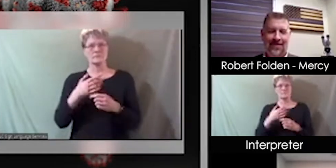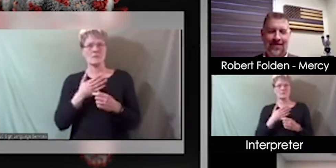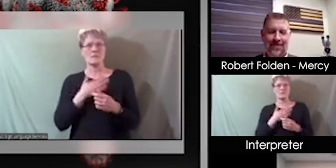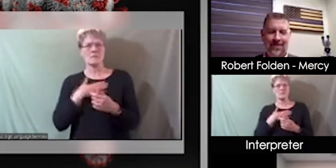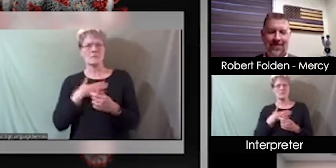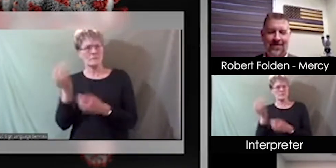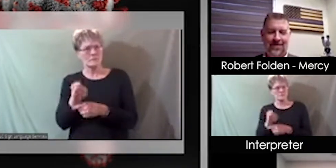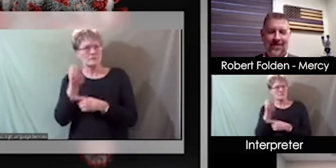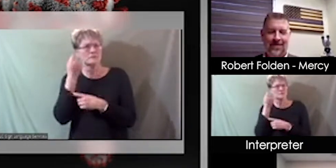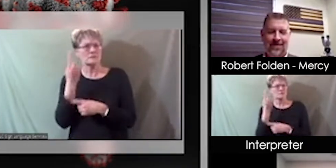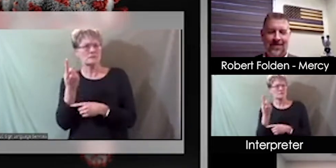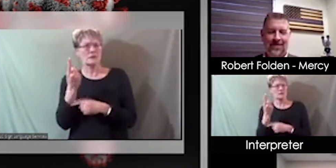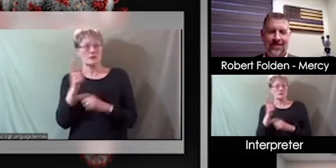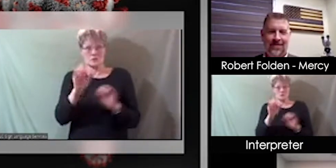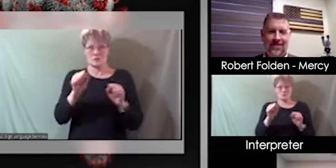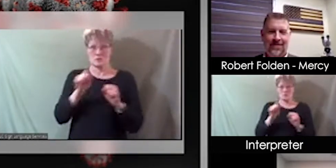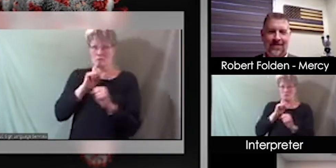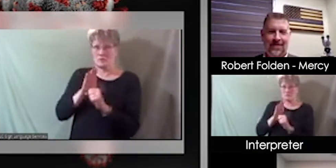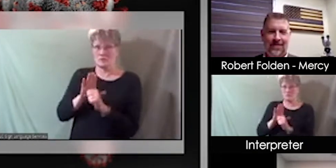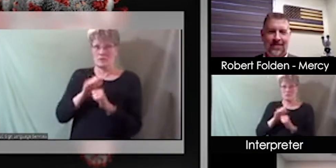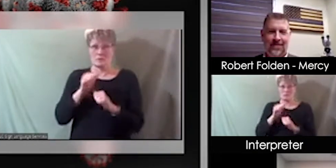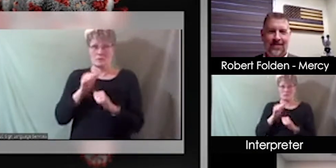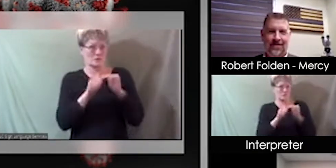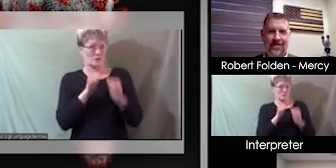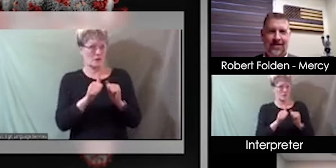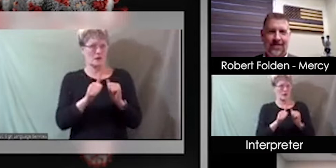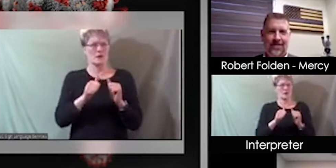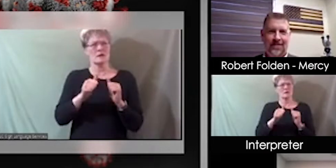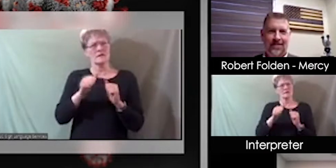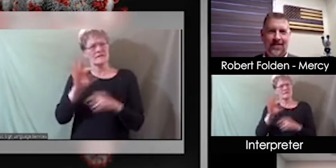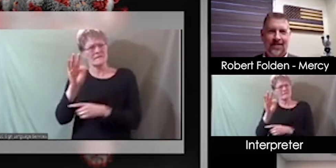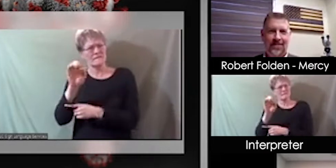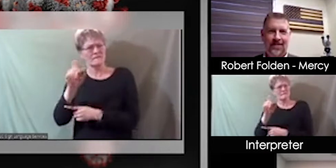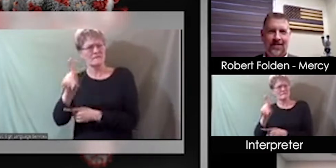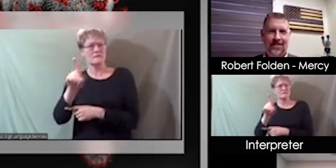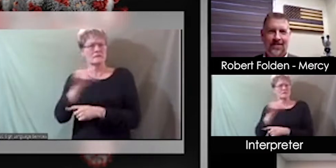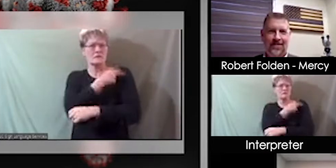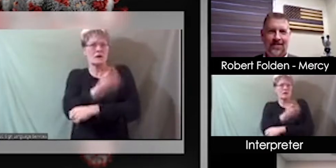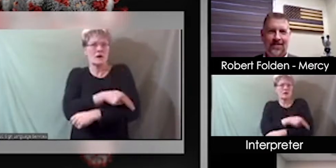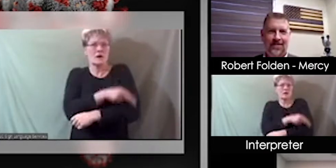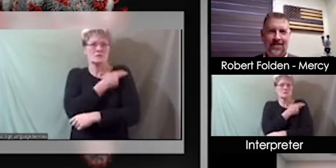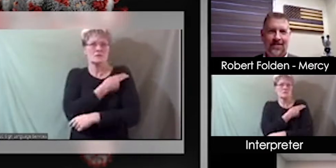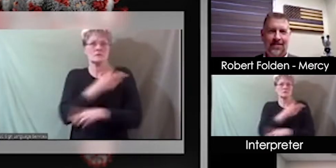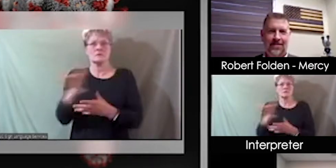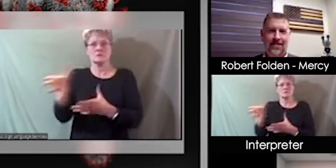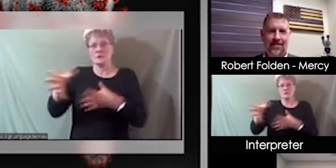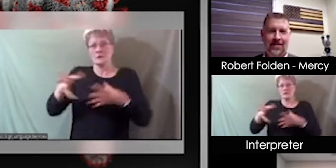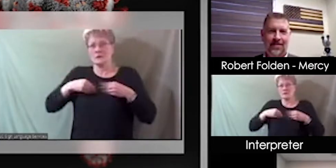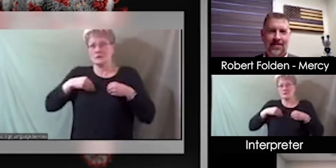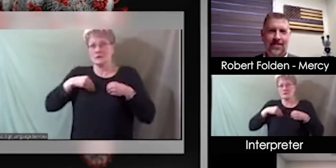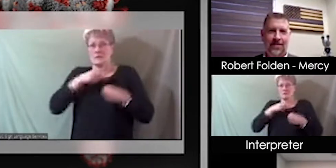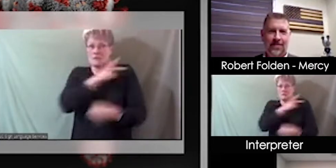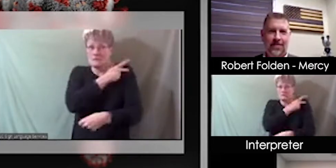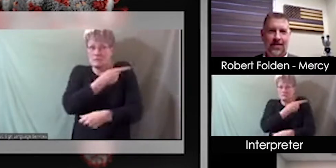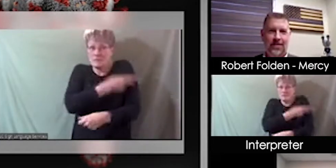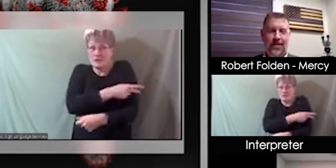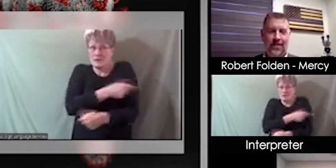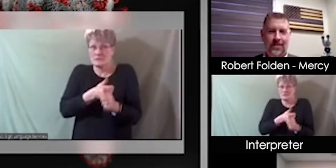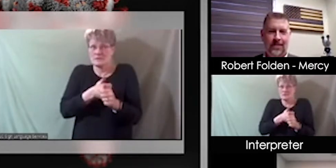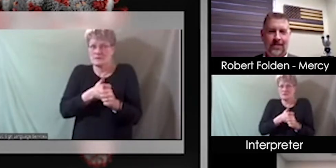patients who are less ill, while you in the hospitals could take care of the people who are have more significant